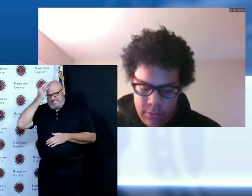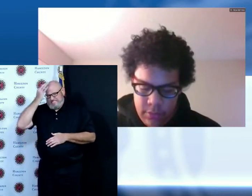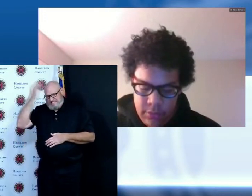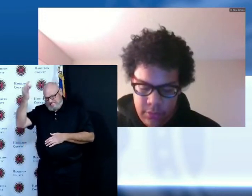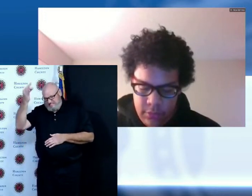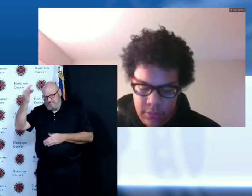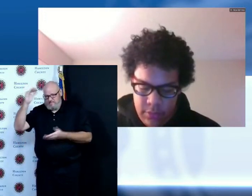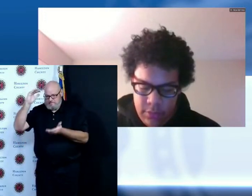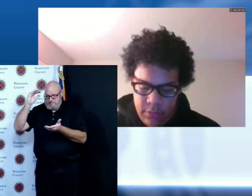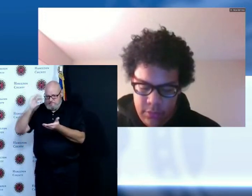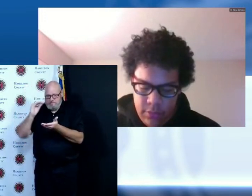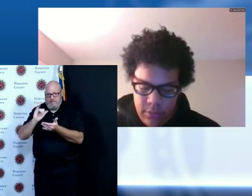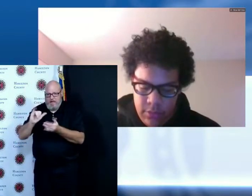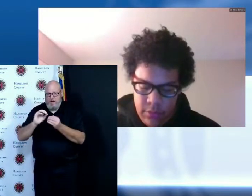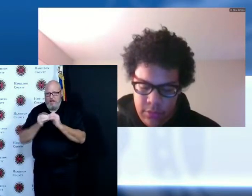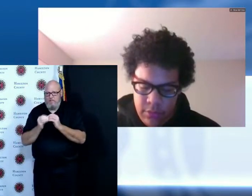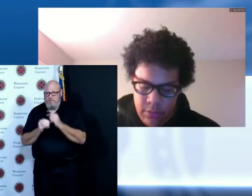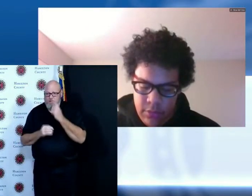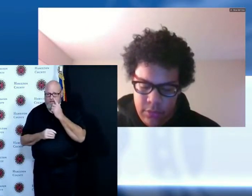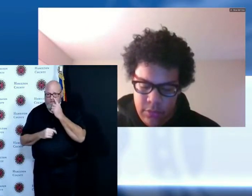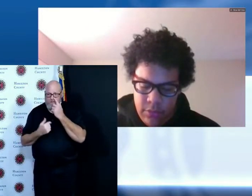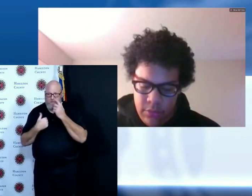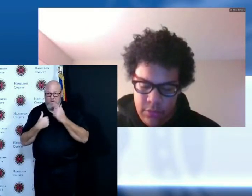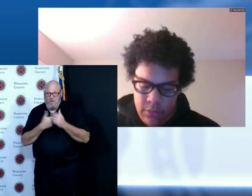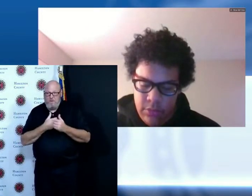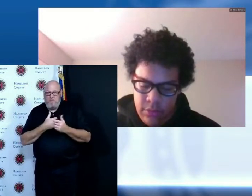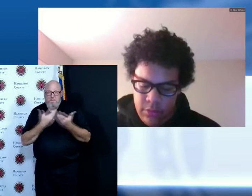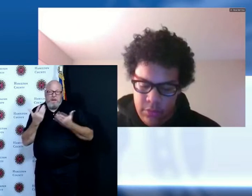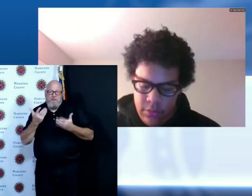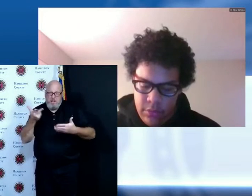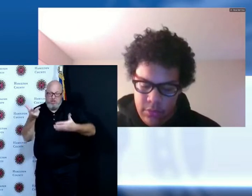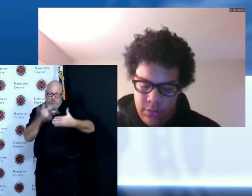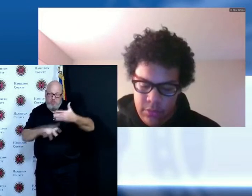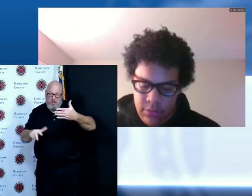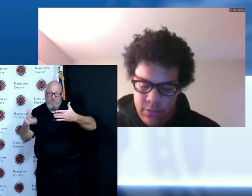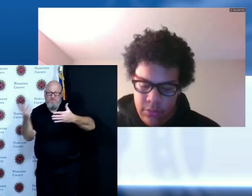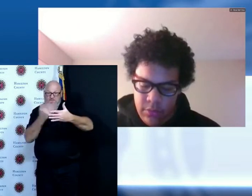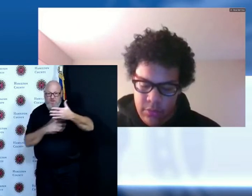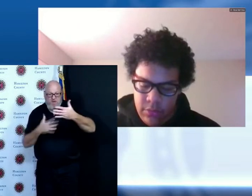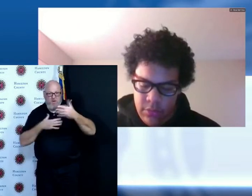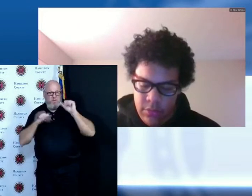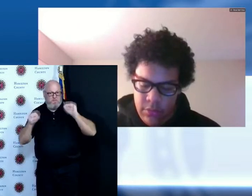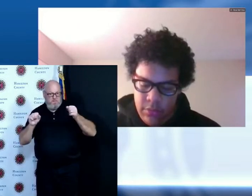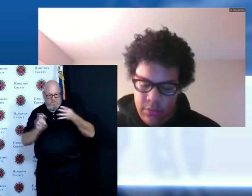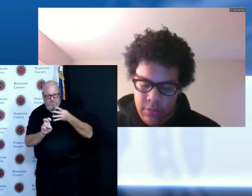around 20,000 there's gonna be more people I'm sure up for a vaccination at that point so the